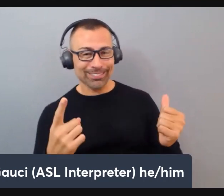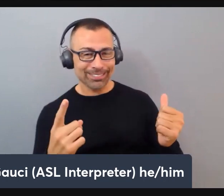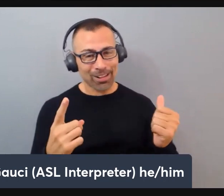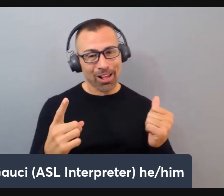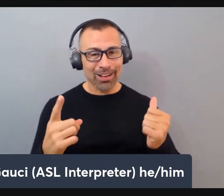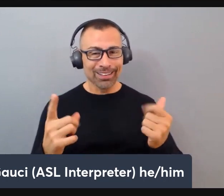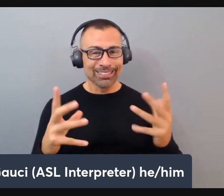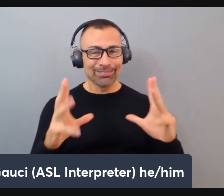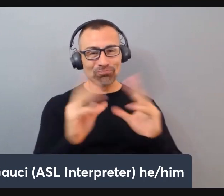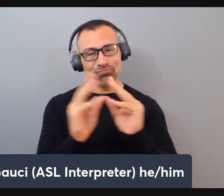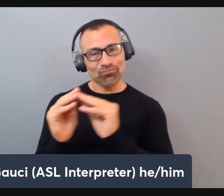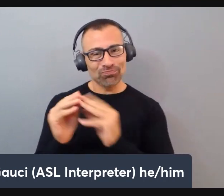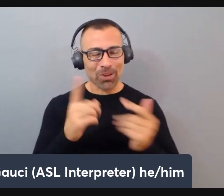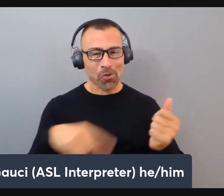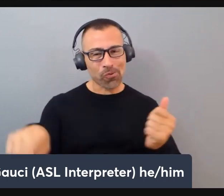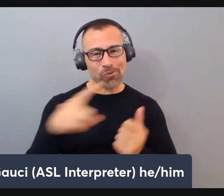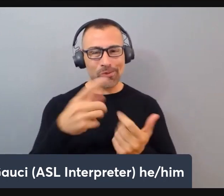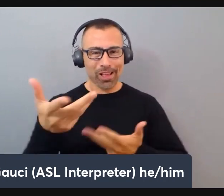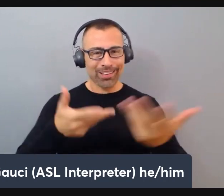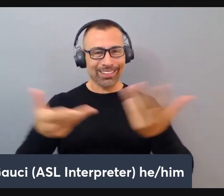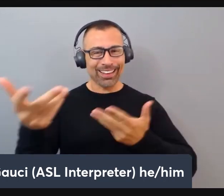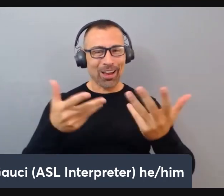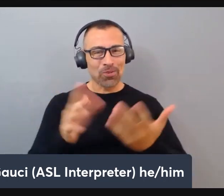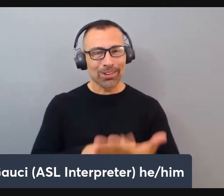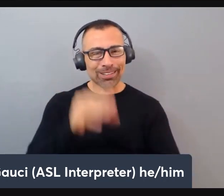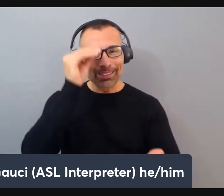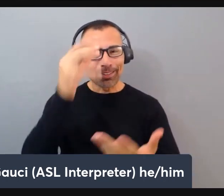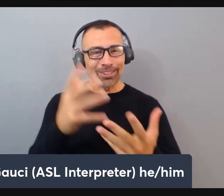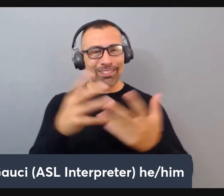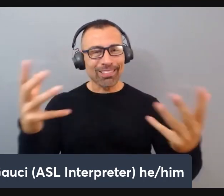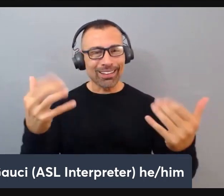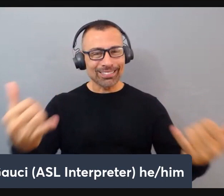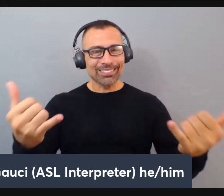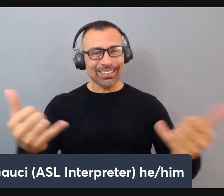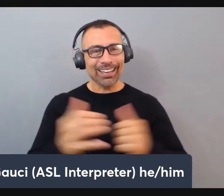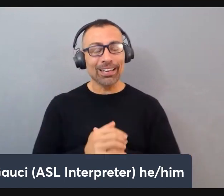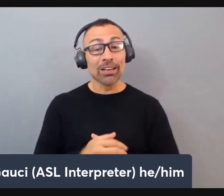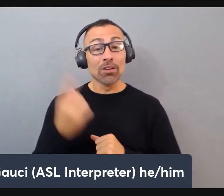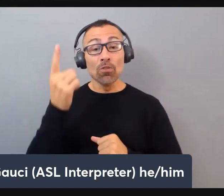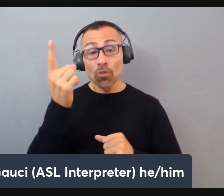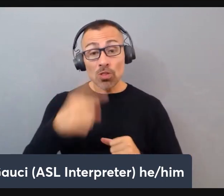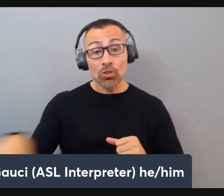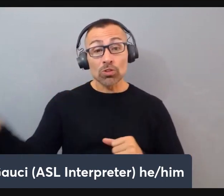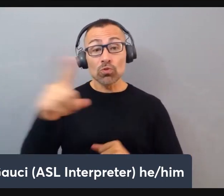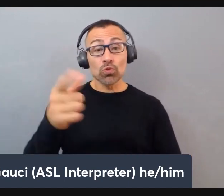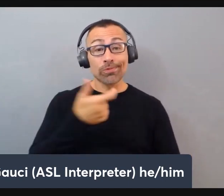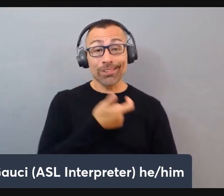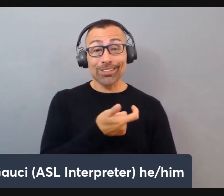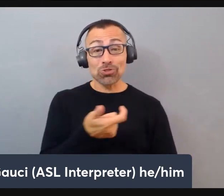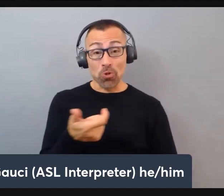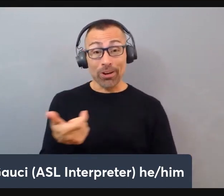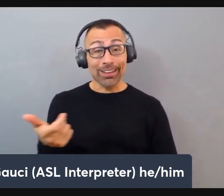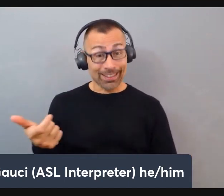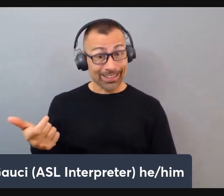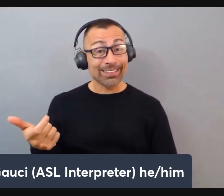and we get to learn a lot of things today. For all of you joining in order to help us